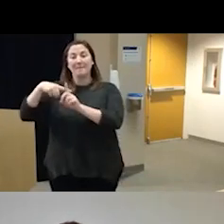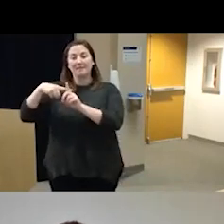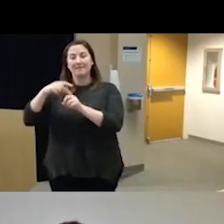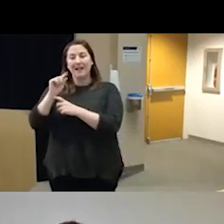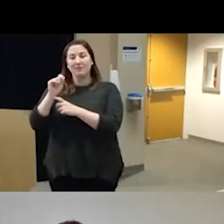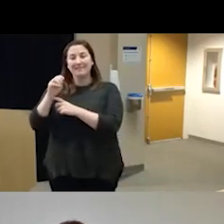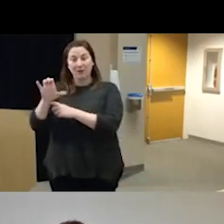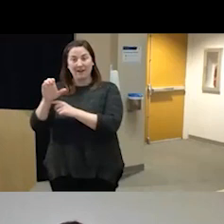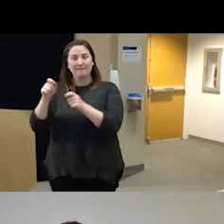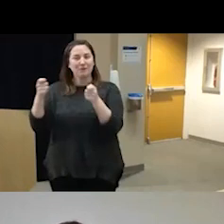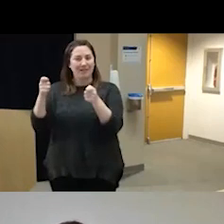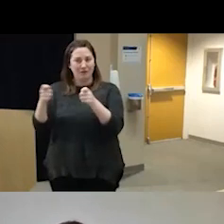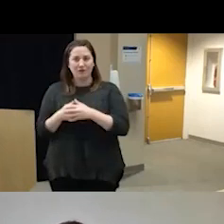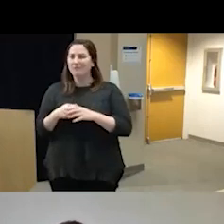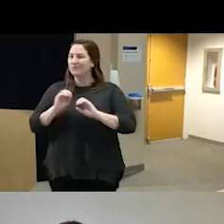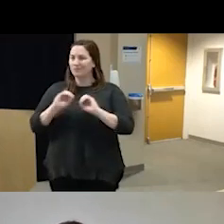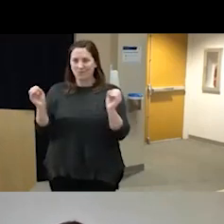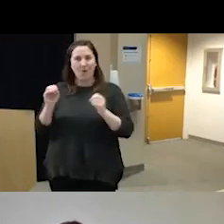Also, no cardio metabolic effects all these